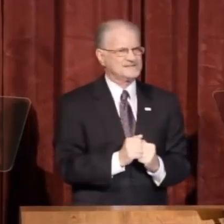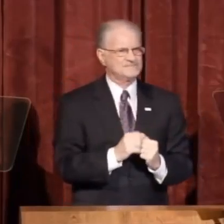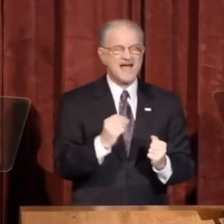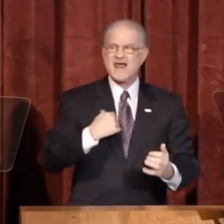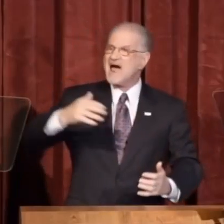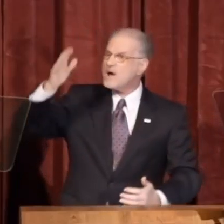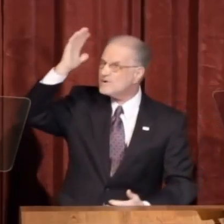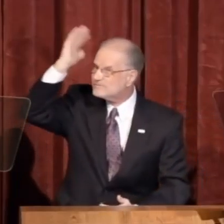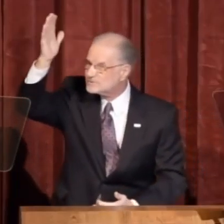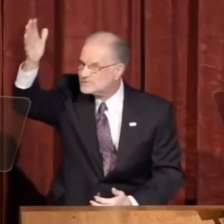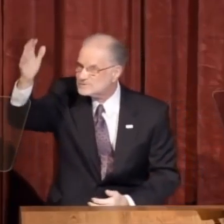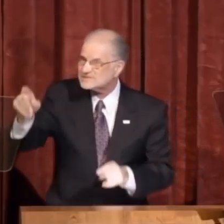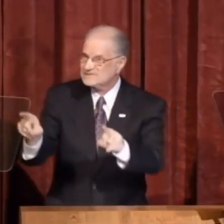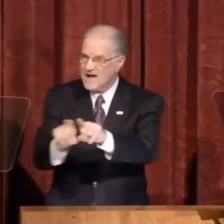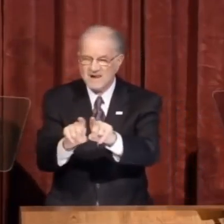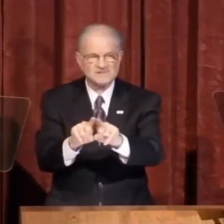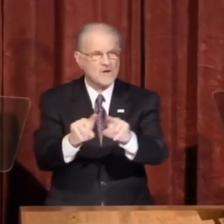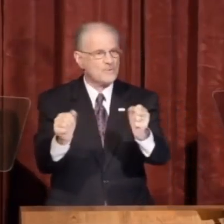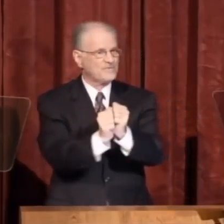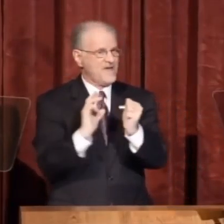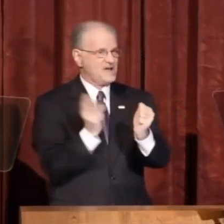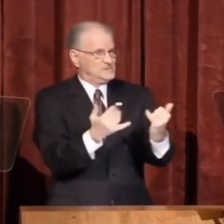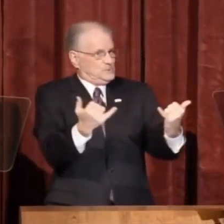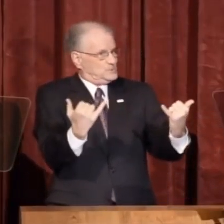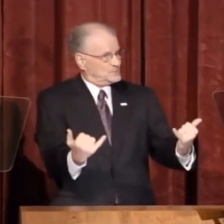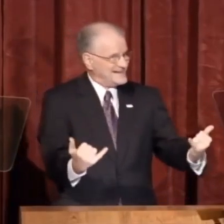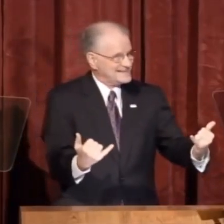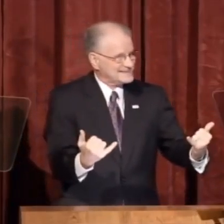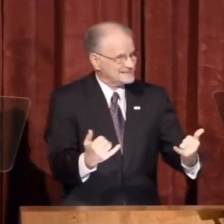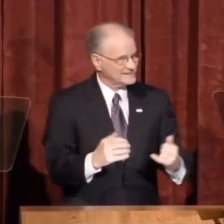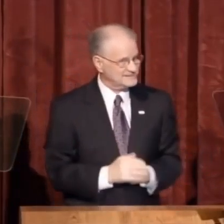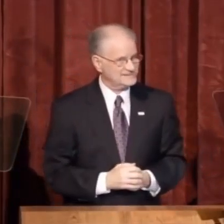Those pairs of photos appeared